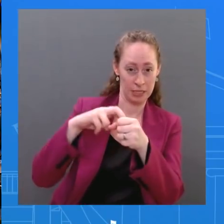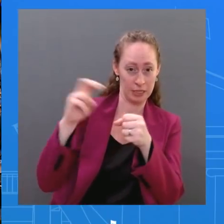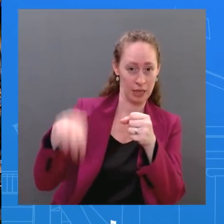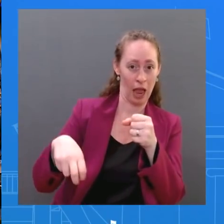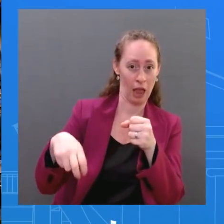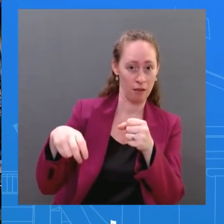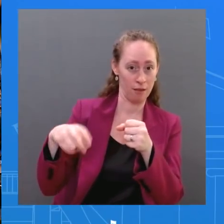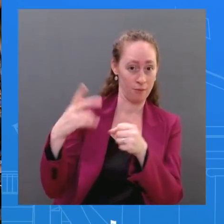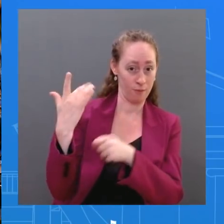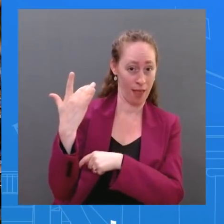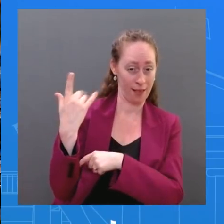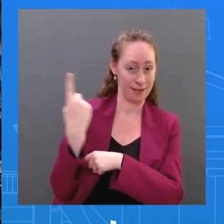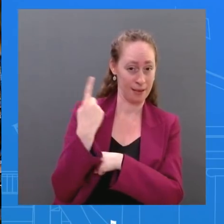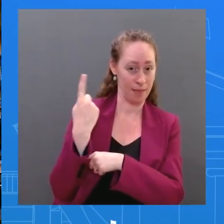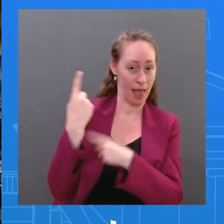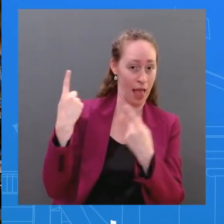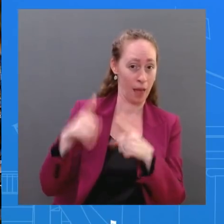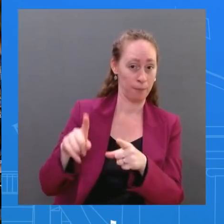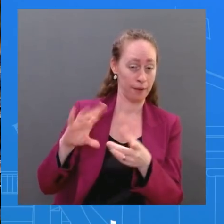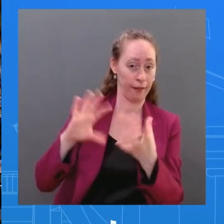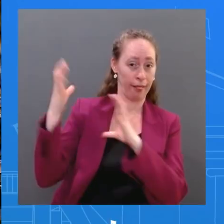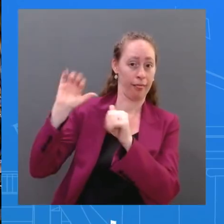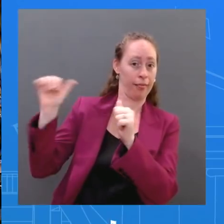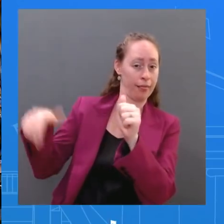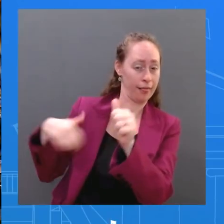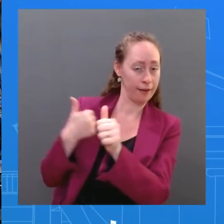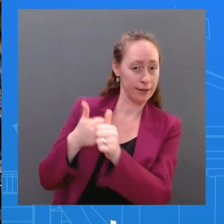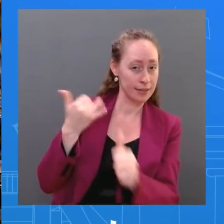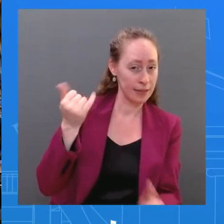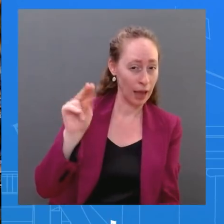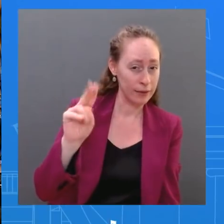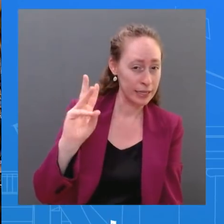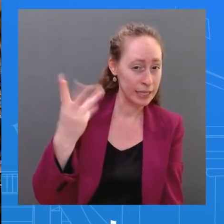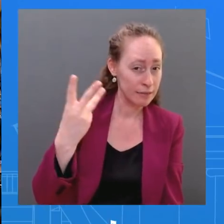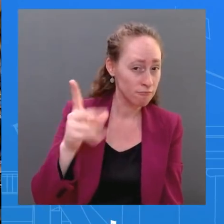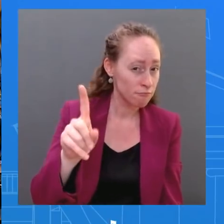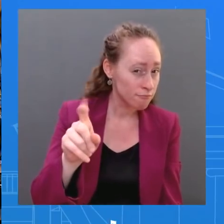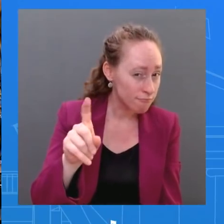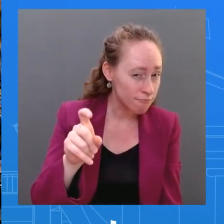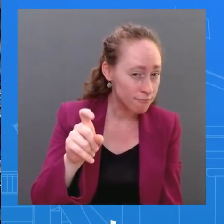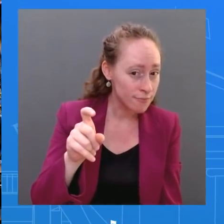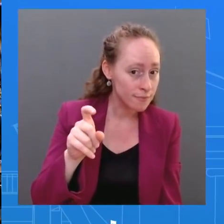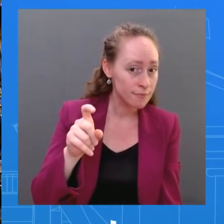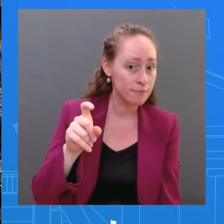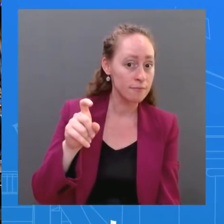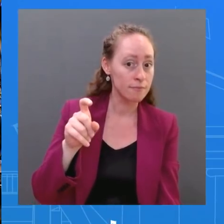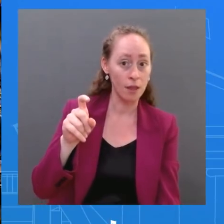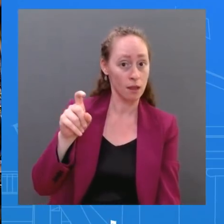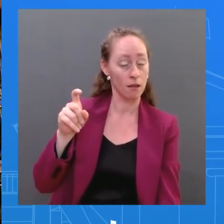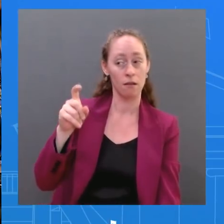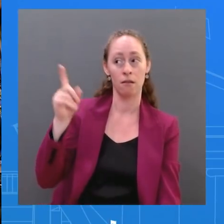to retire before -- before the -- that testimony last week, I guess? Ms. Jean-Pierre: So, Michael, I would say